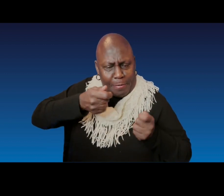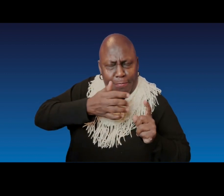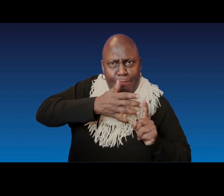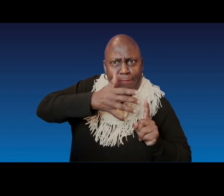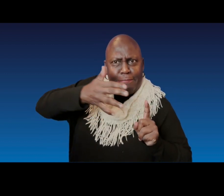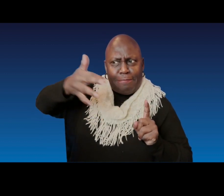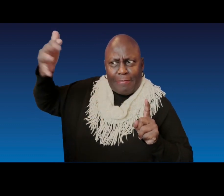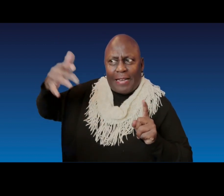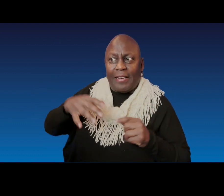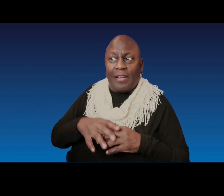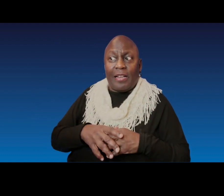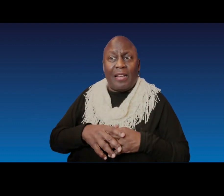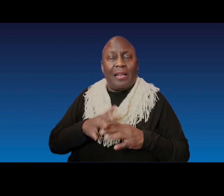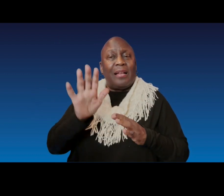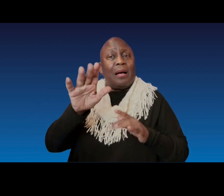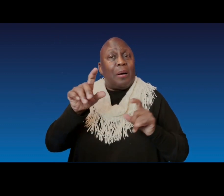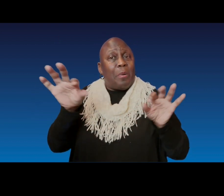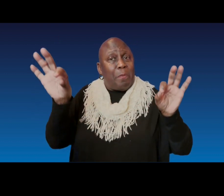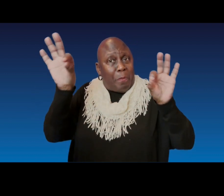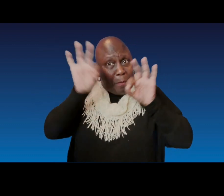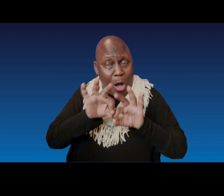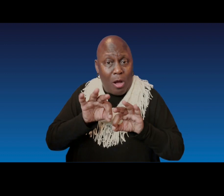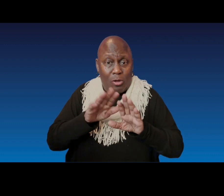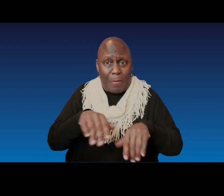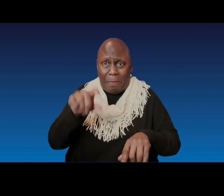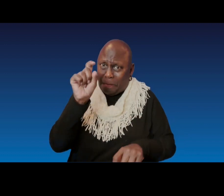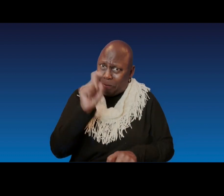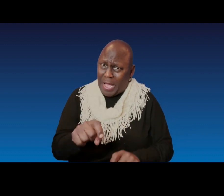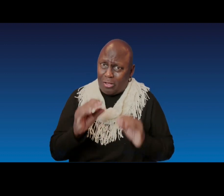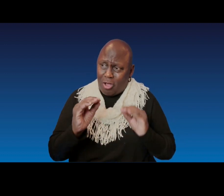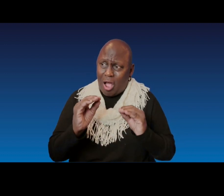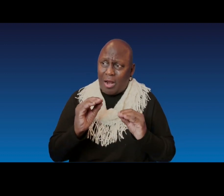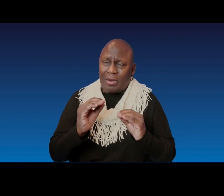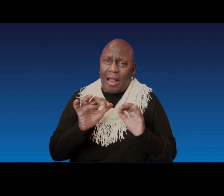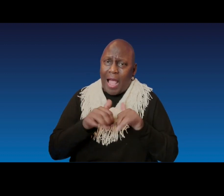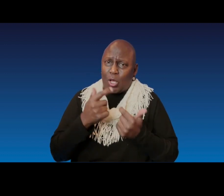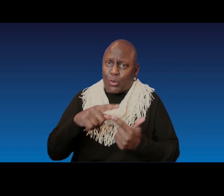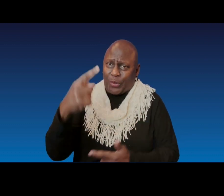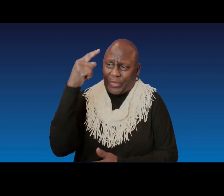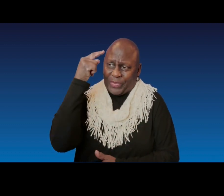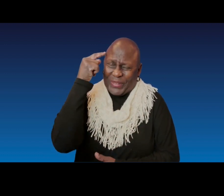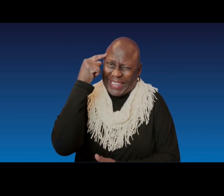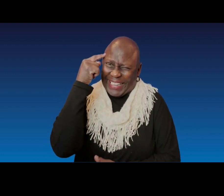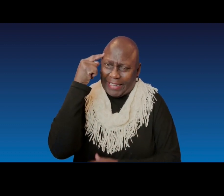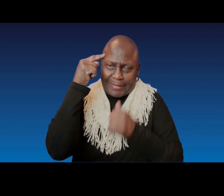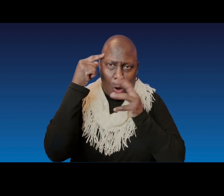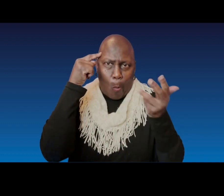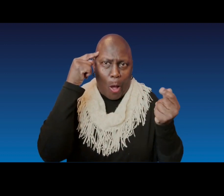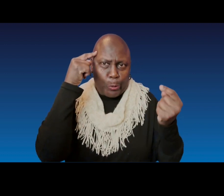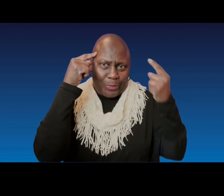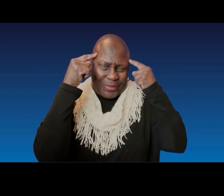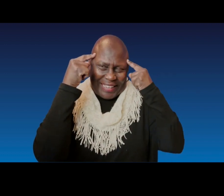to elicit information from children. It's important that we teach children